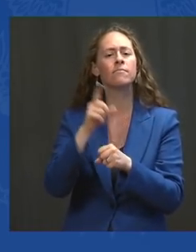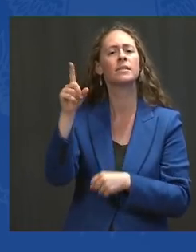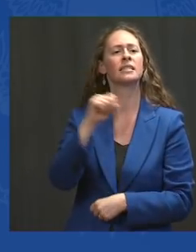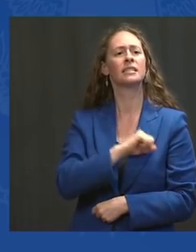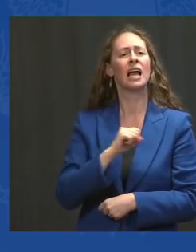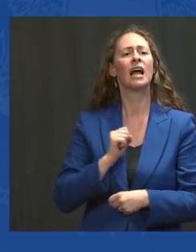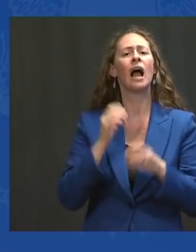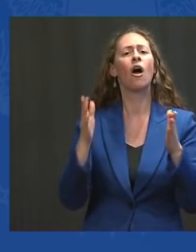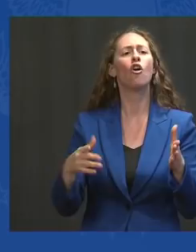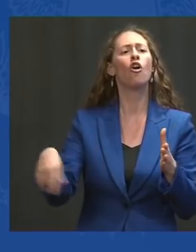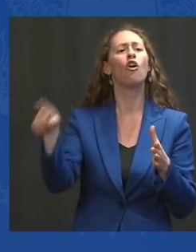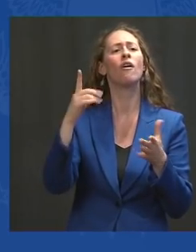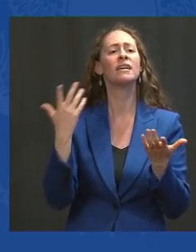just people visiting the Capitol.